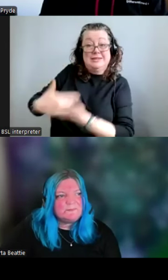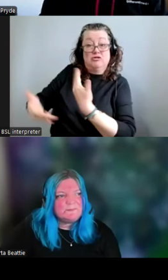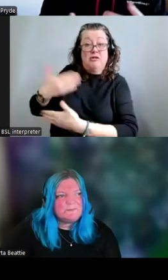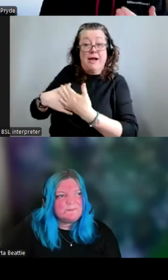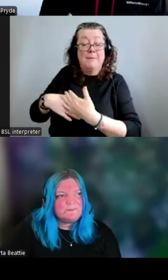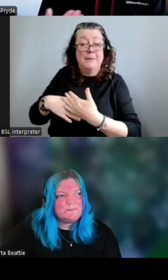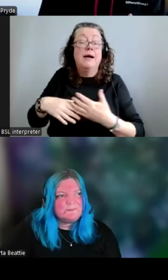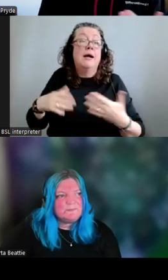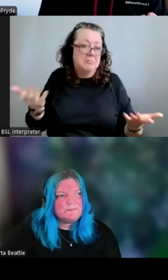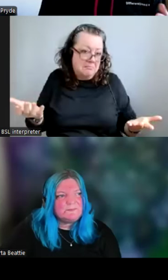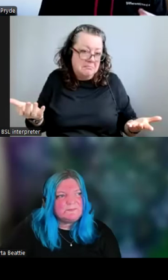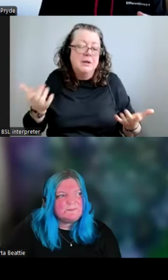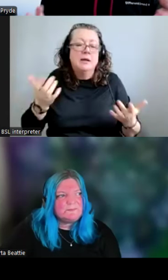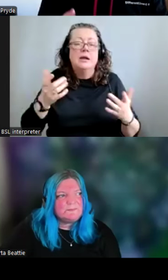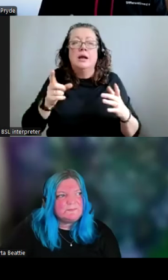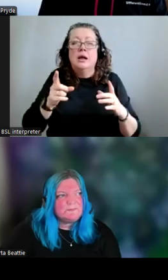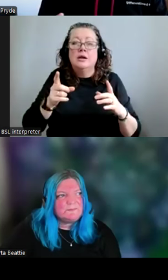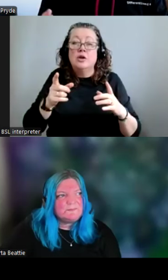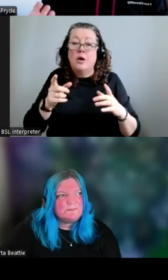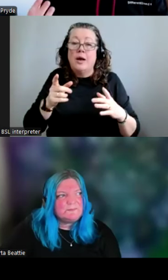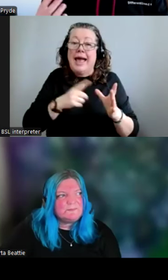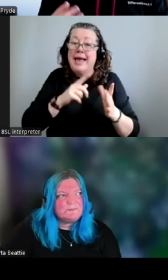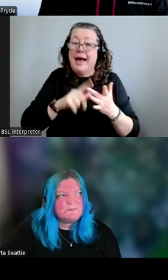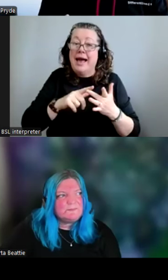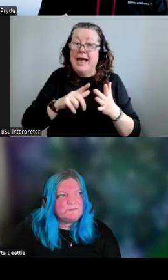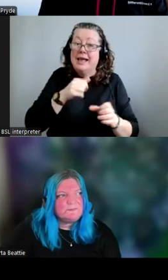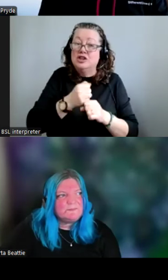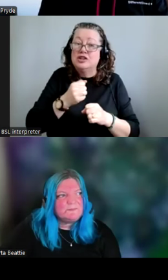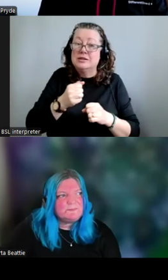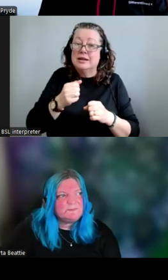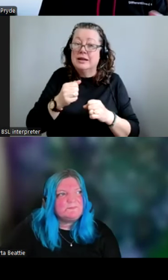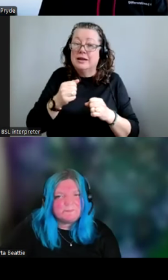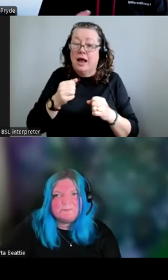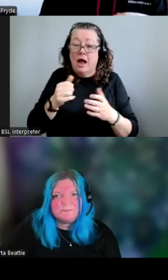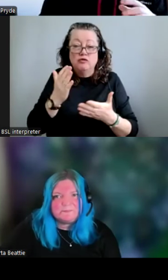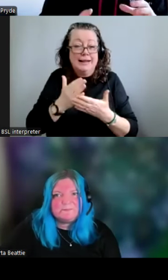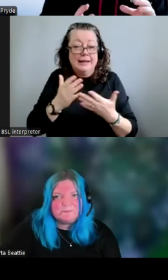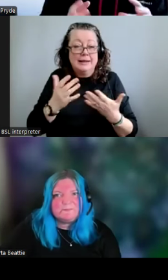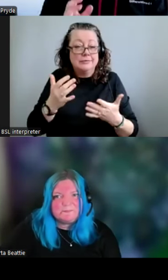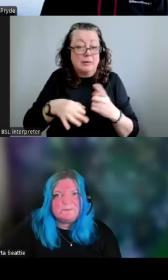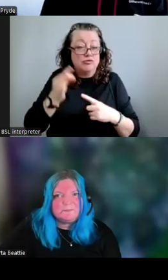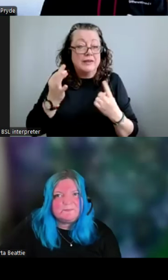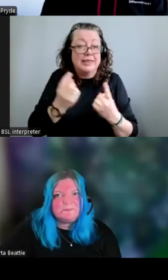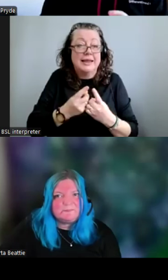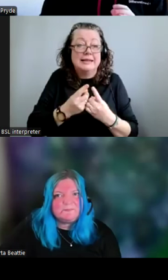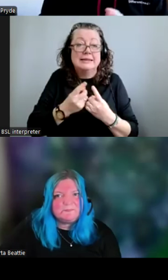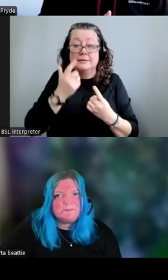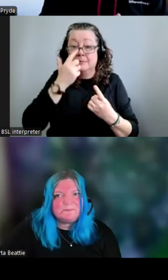They're also looking at AI agents to be able to come in and improve things. I think very much there is an element of where AI